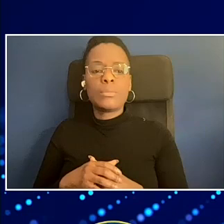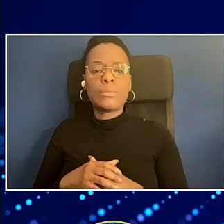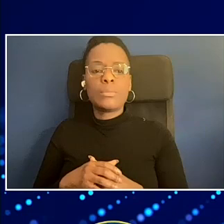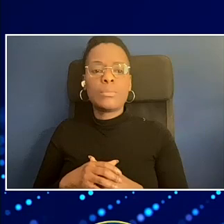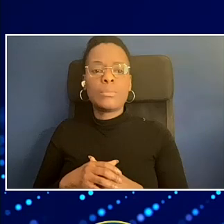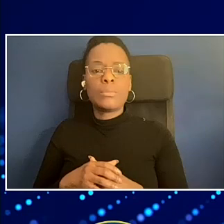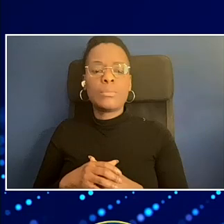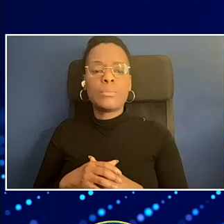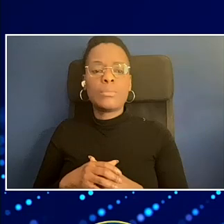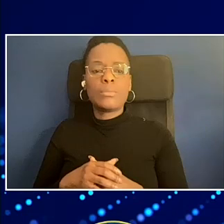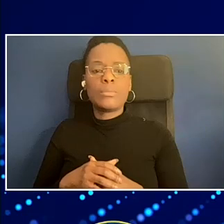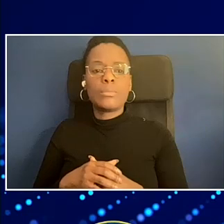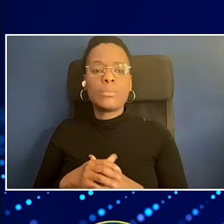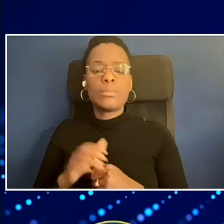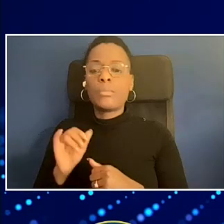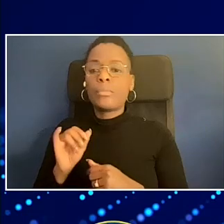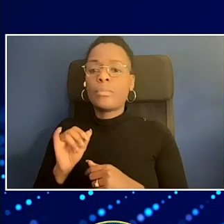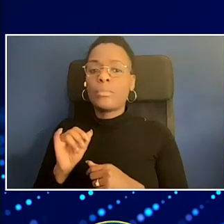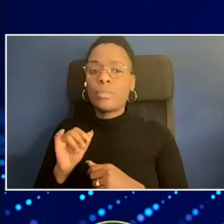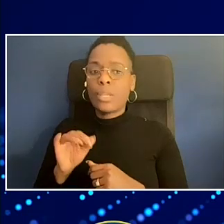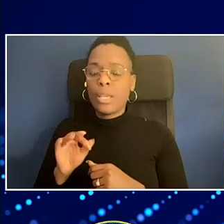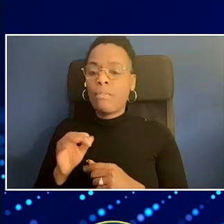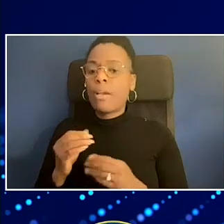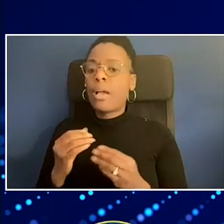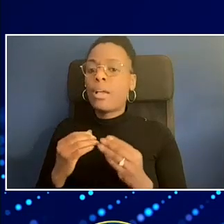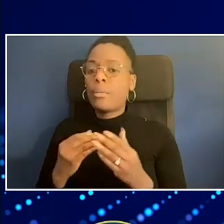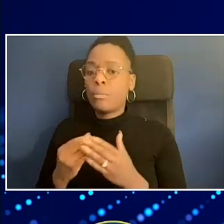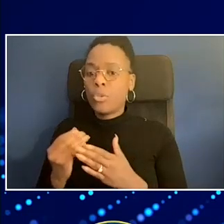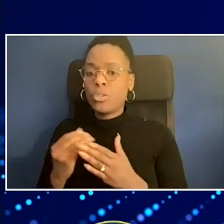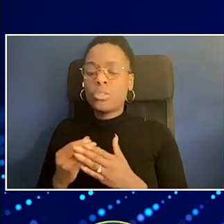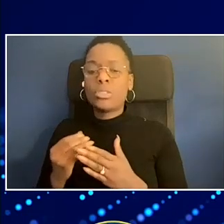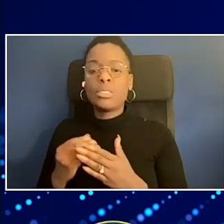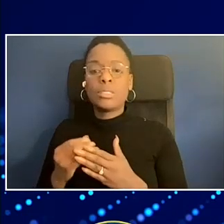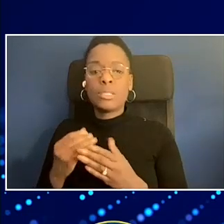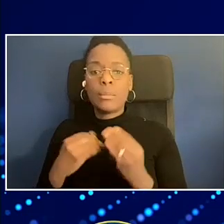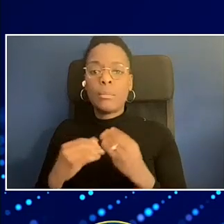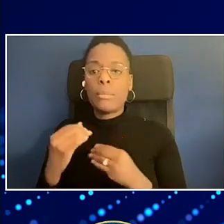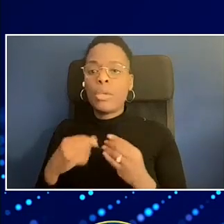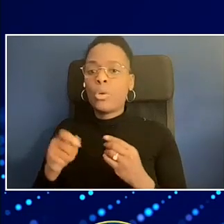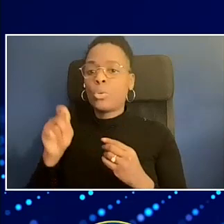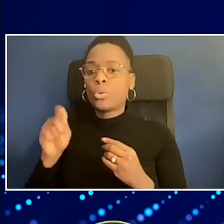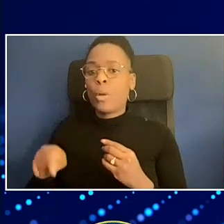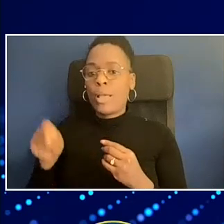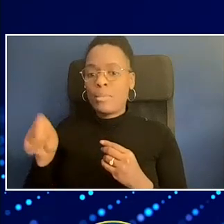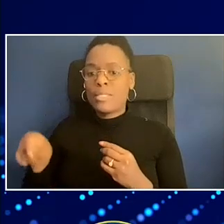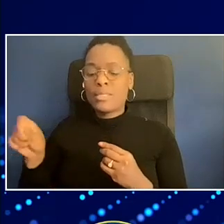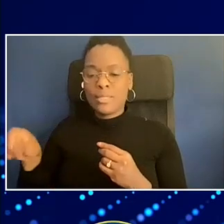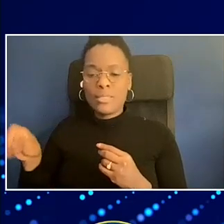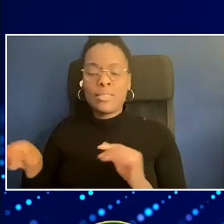purchased a certain number of meal swipes on the traditional, you know, meal plans, such as I had in 1980s, where you purchase